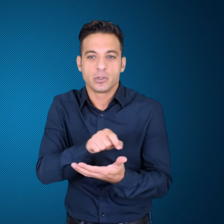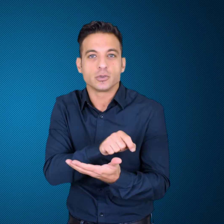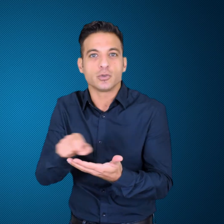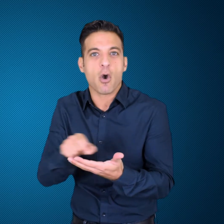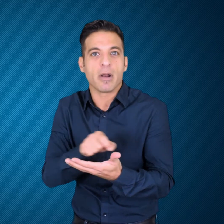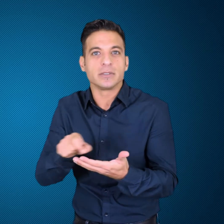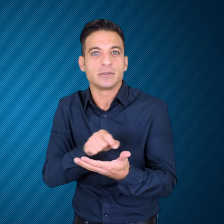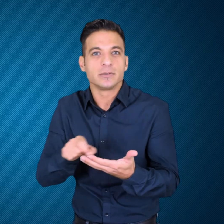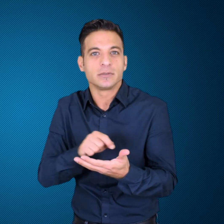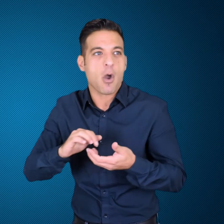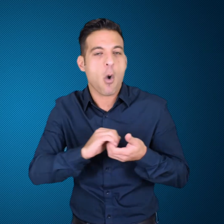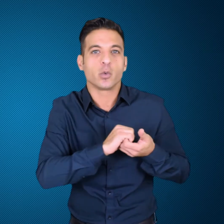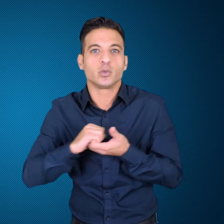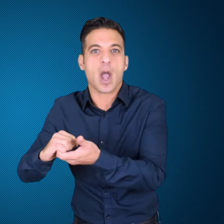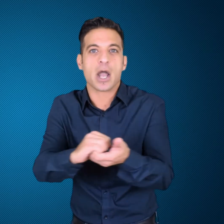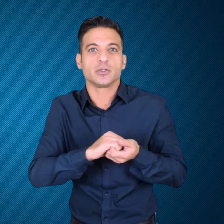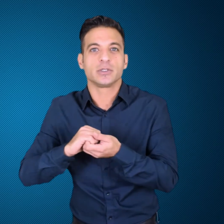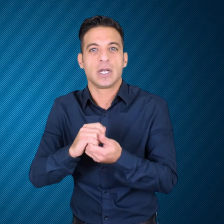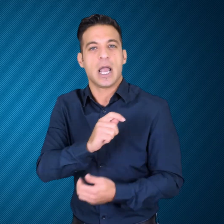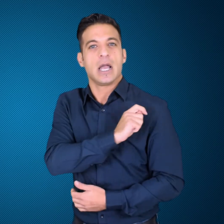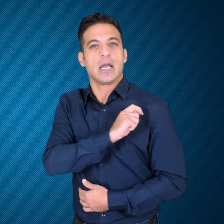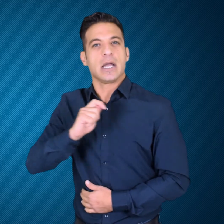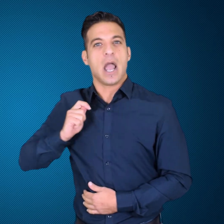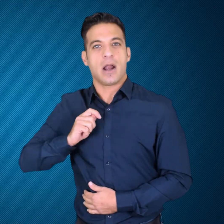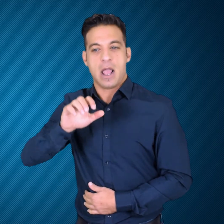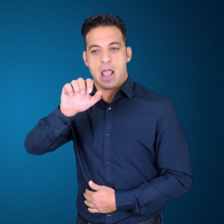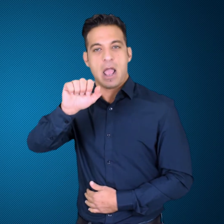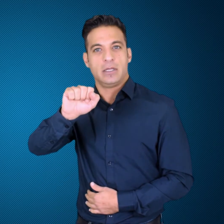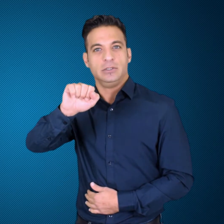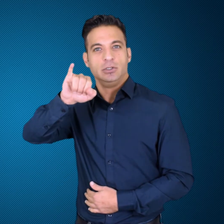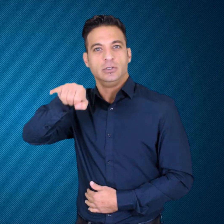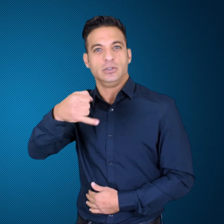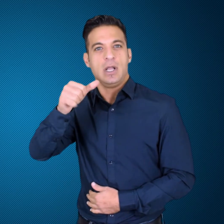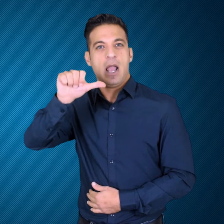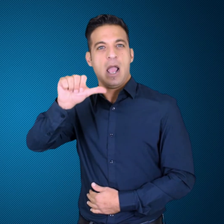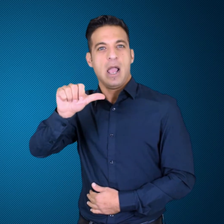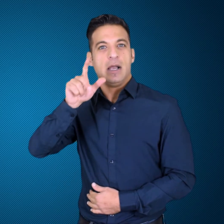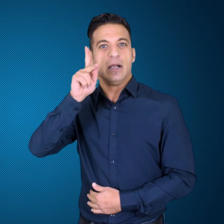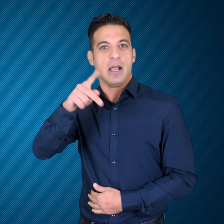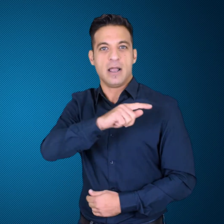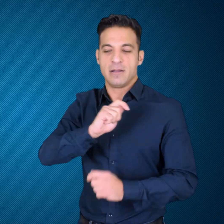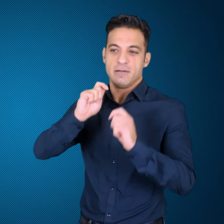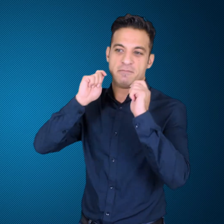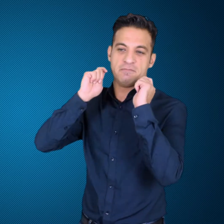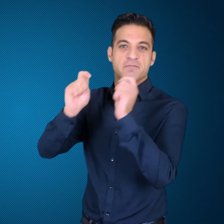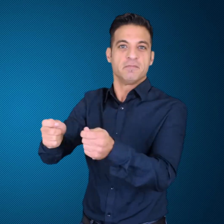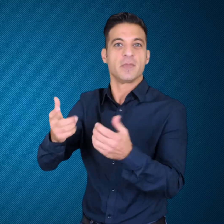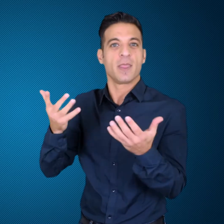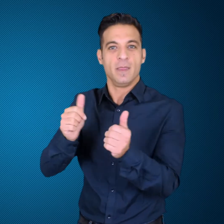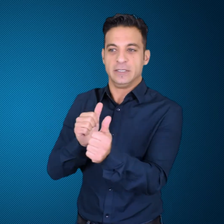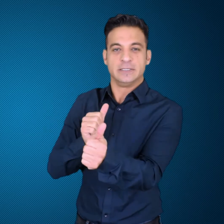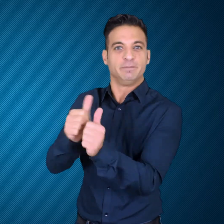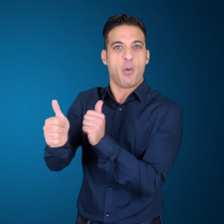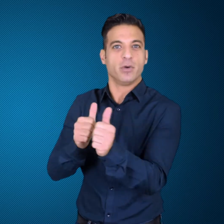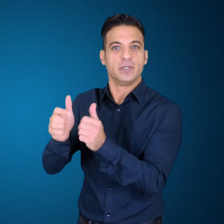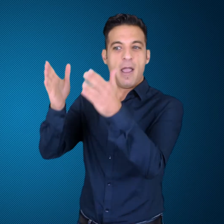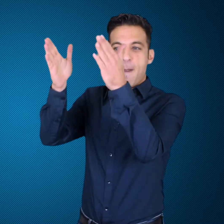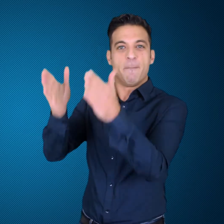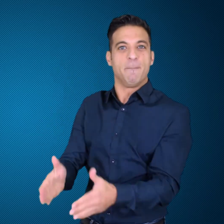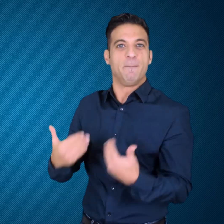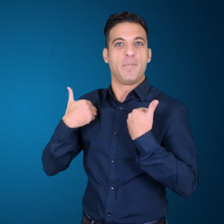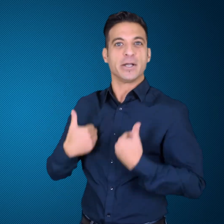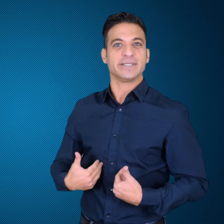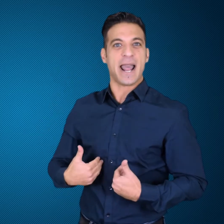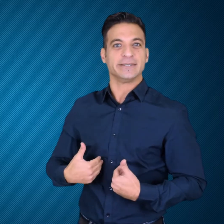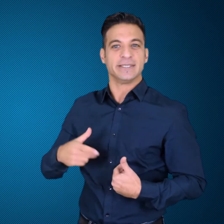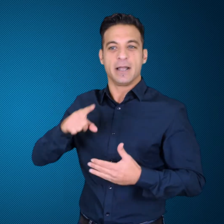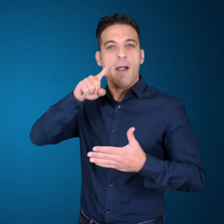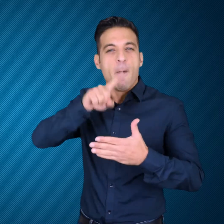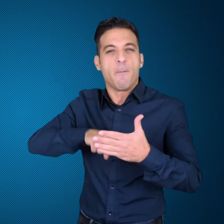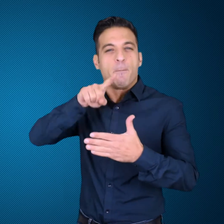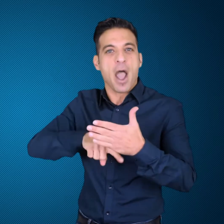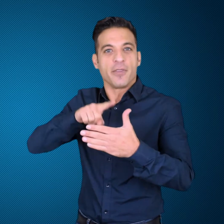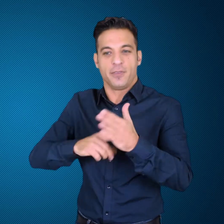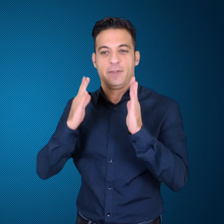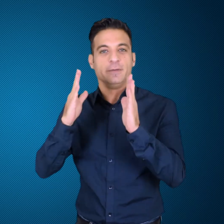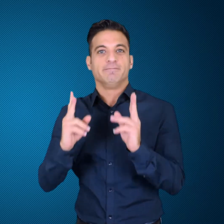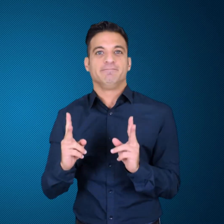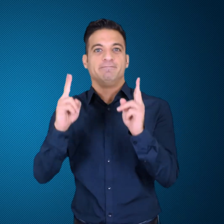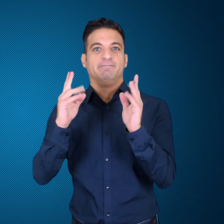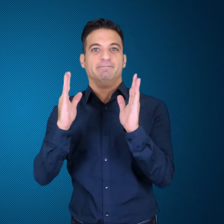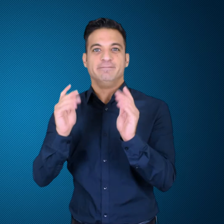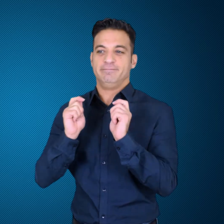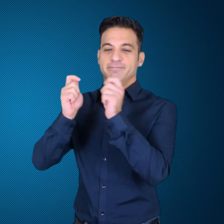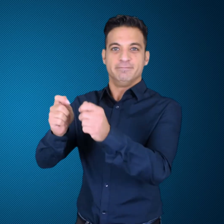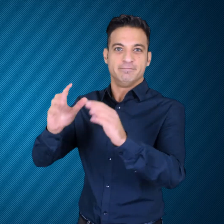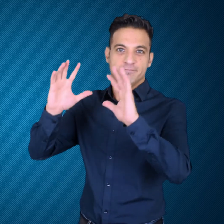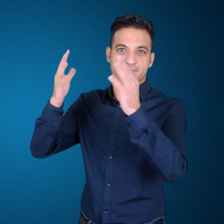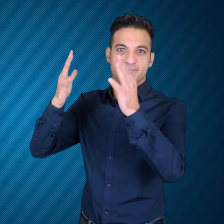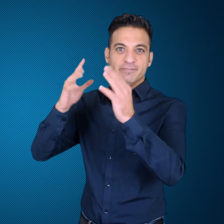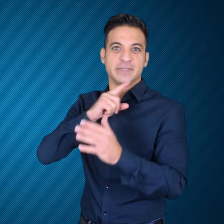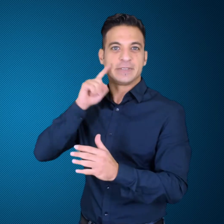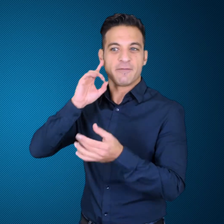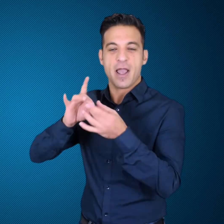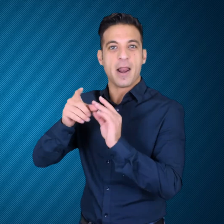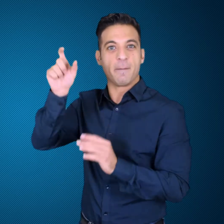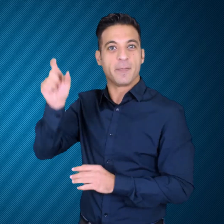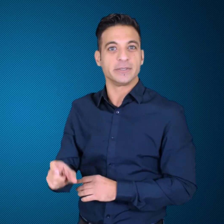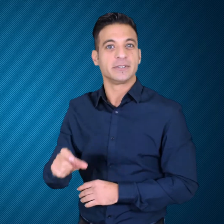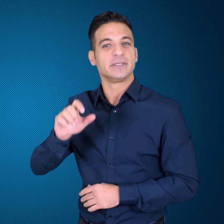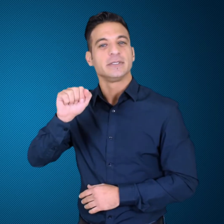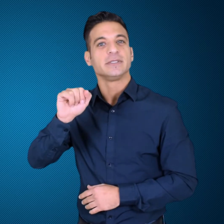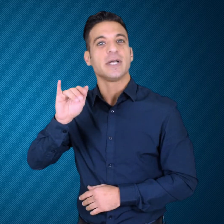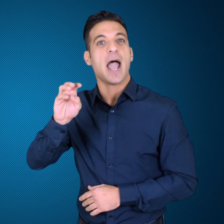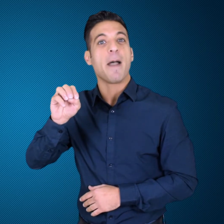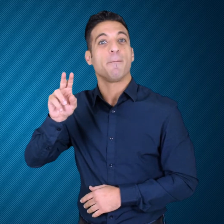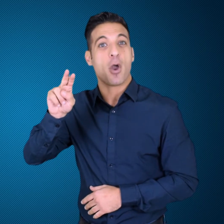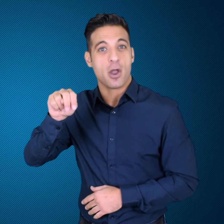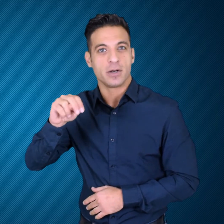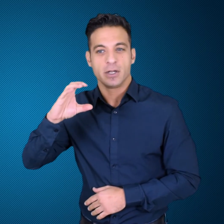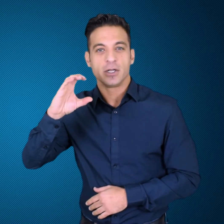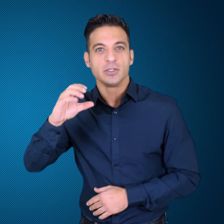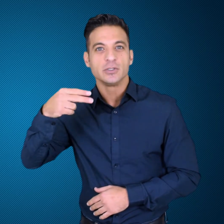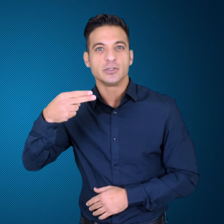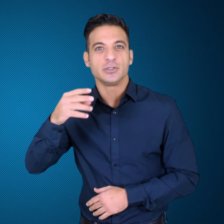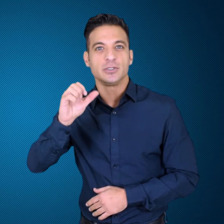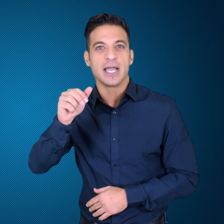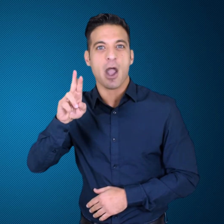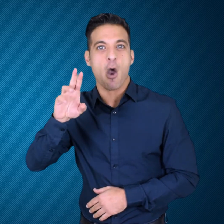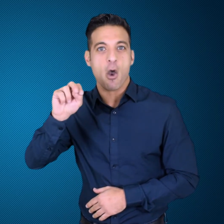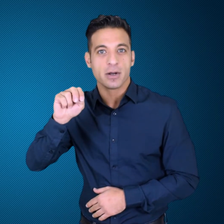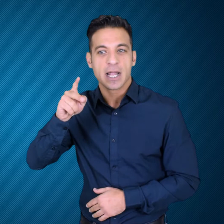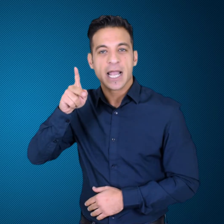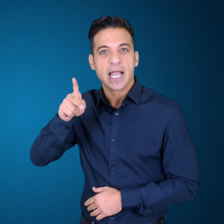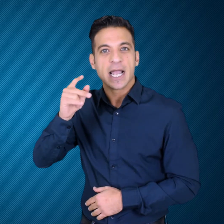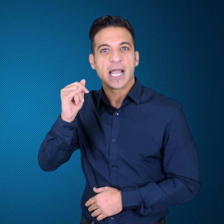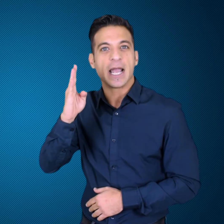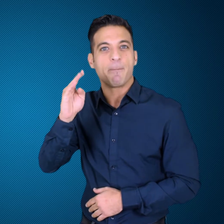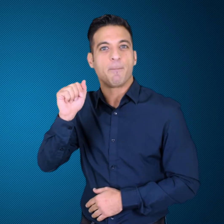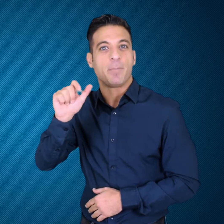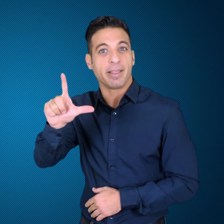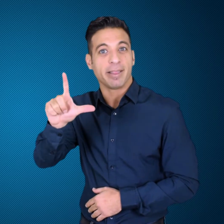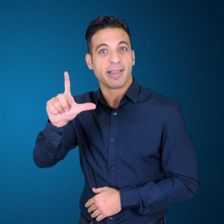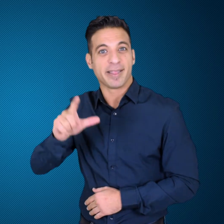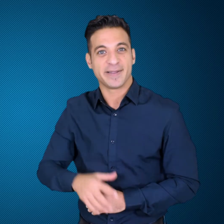to Deaflympics athlete Simon Cherono Kibal.